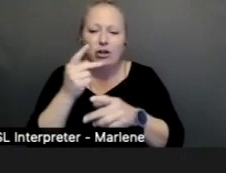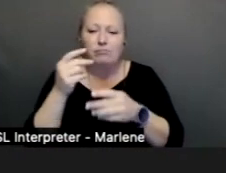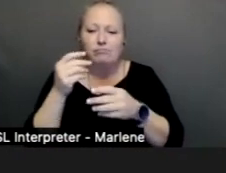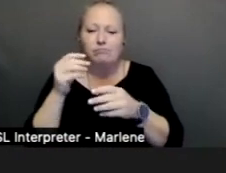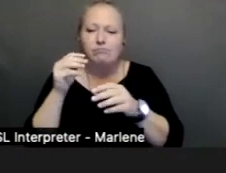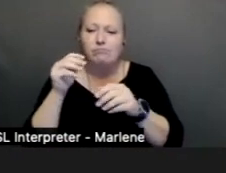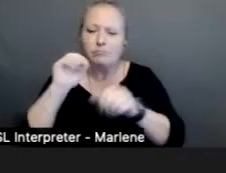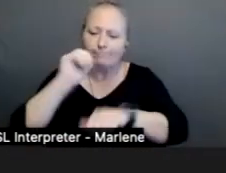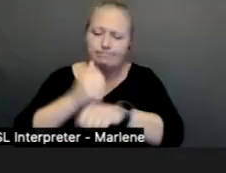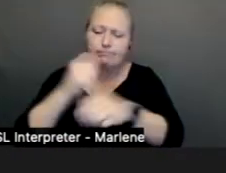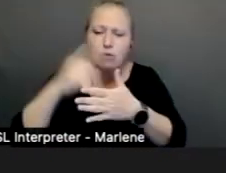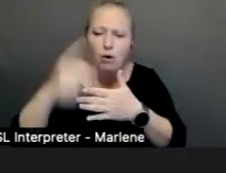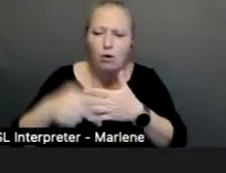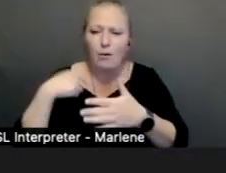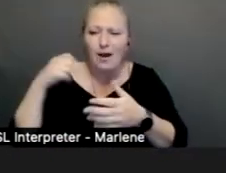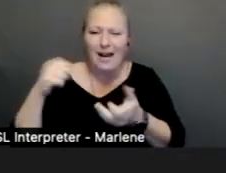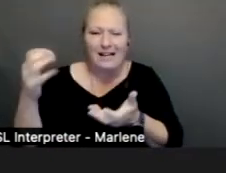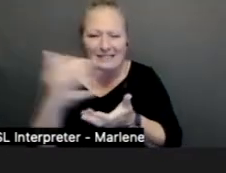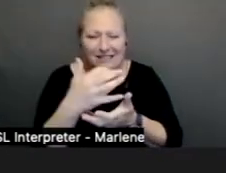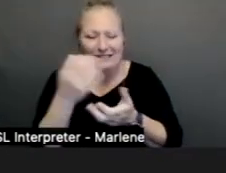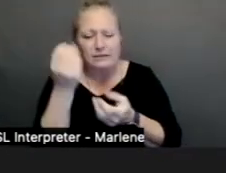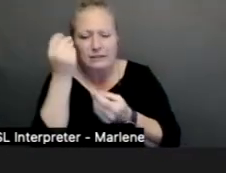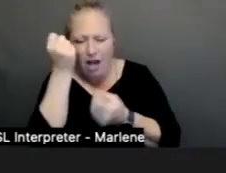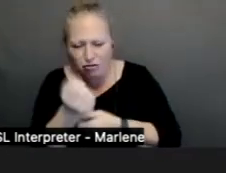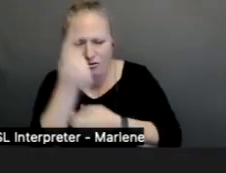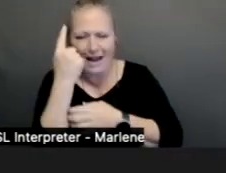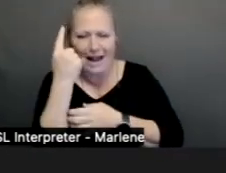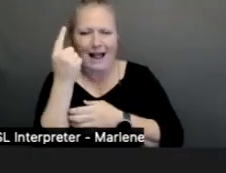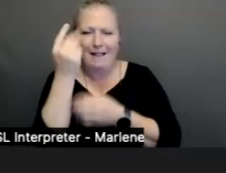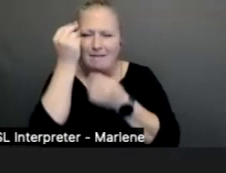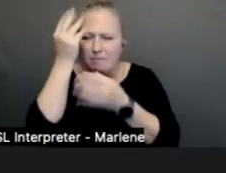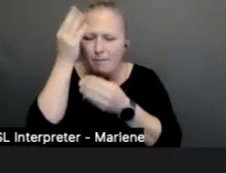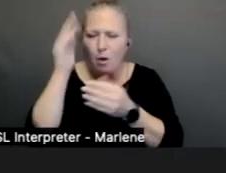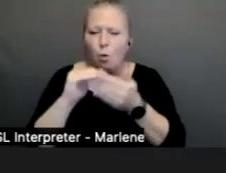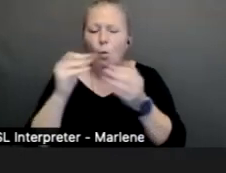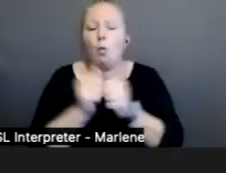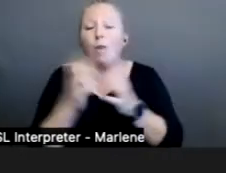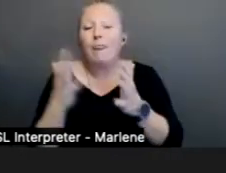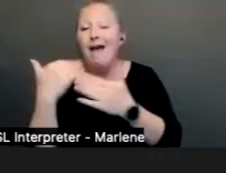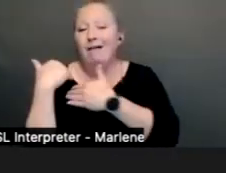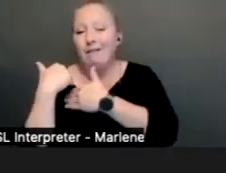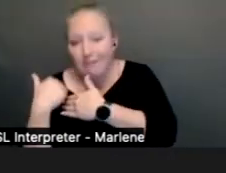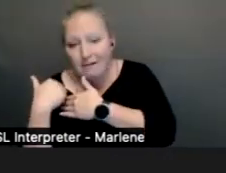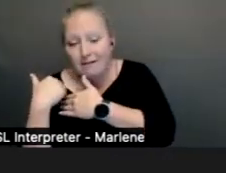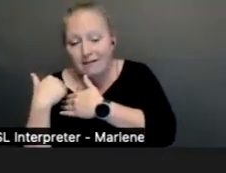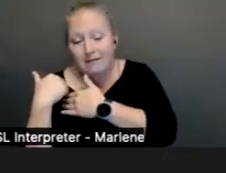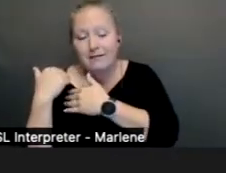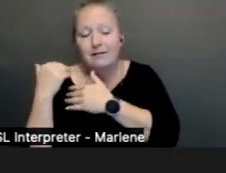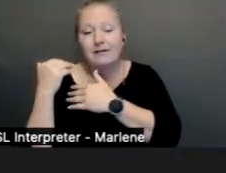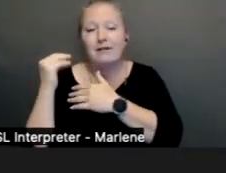really collect and understand the data without it being burdensome, burdensome to our K 12 schools,